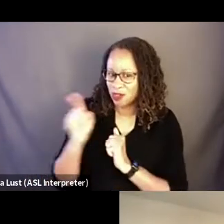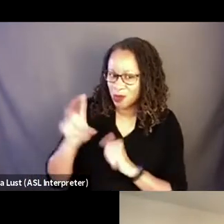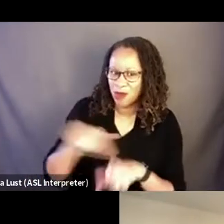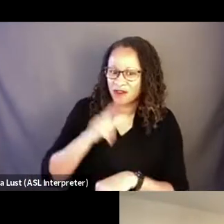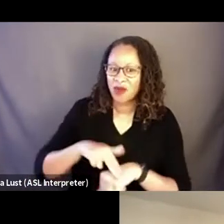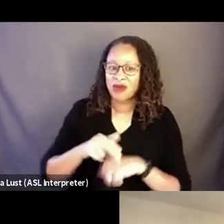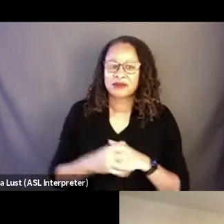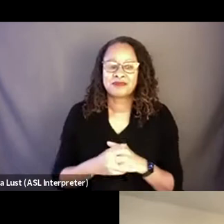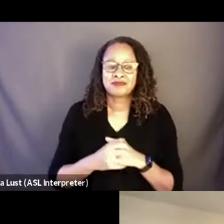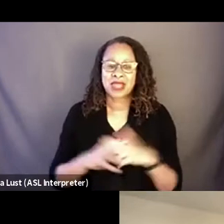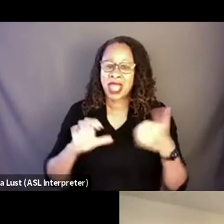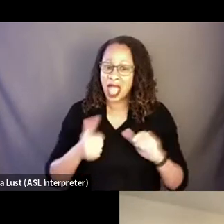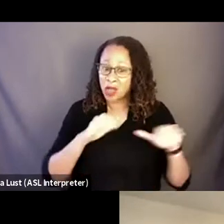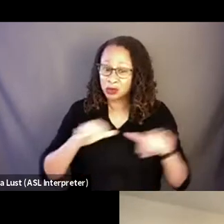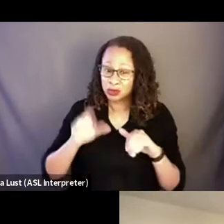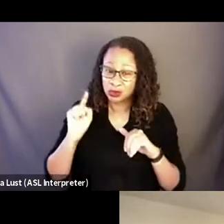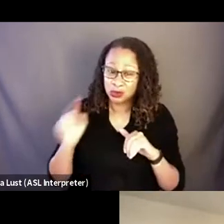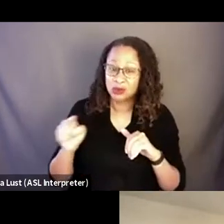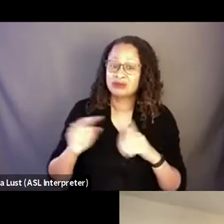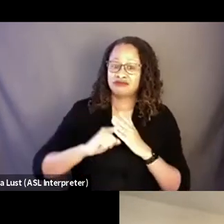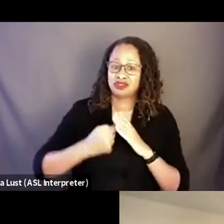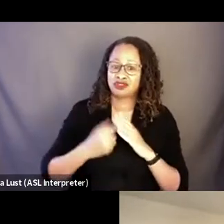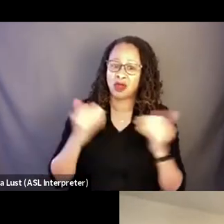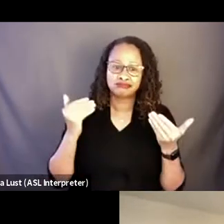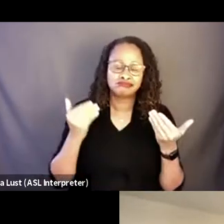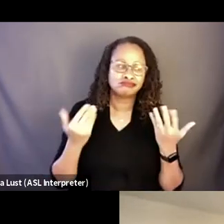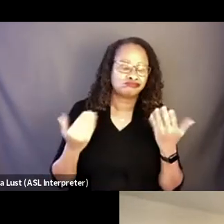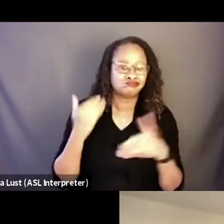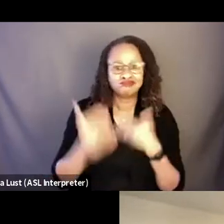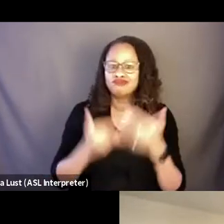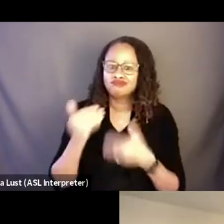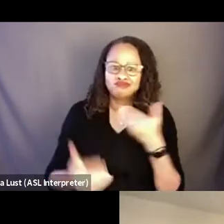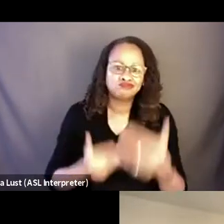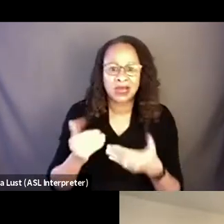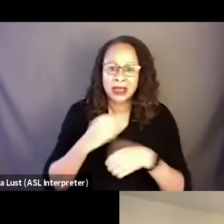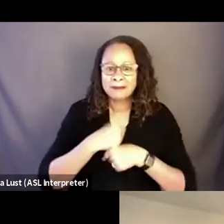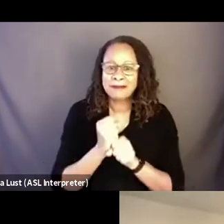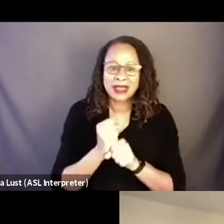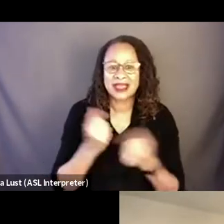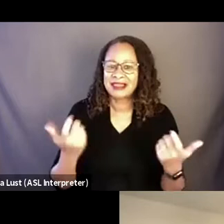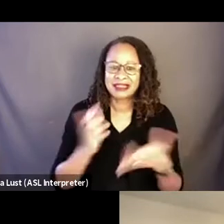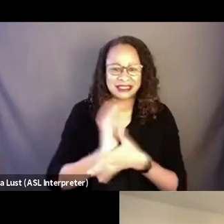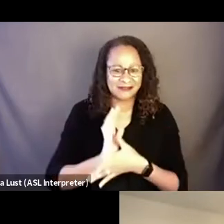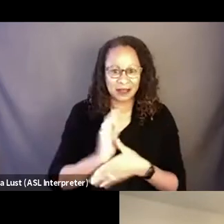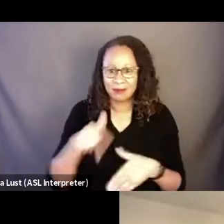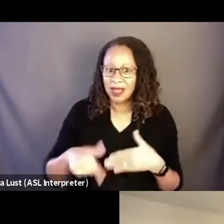How did you start going about making such a film that, clearly,